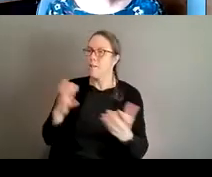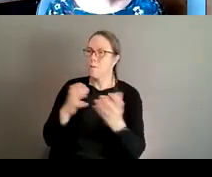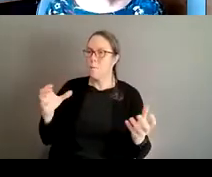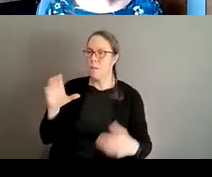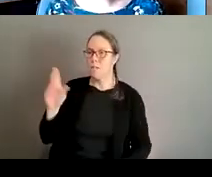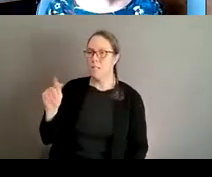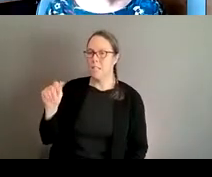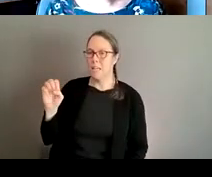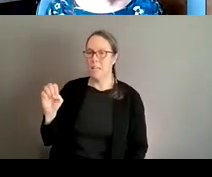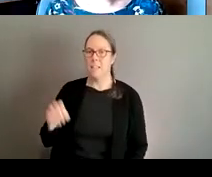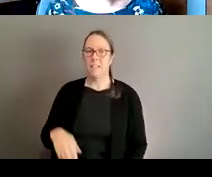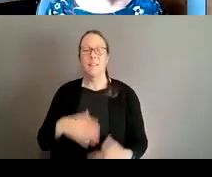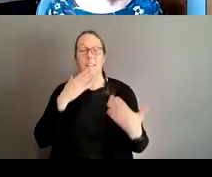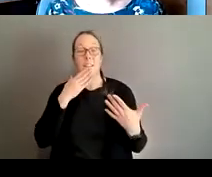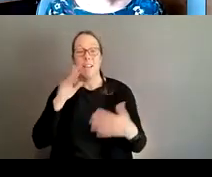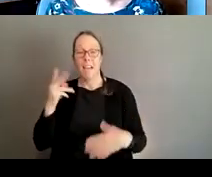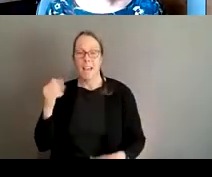Thank you so much, Sarah. that was great.